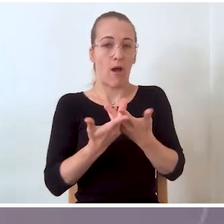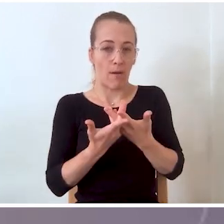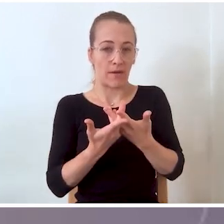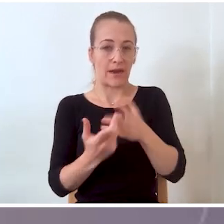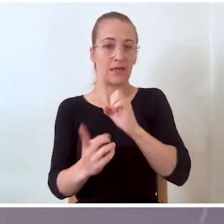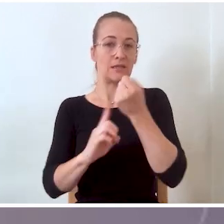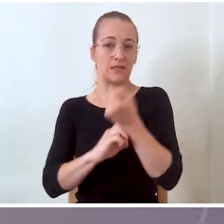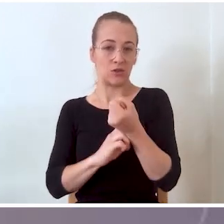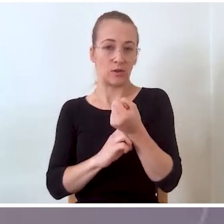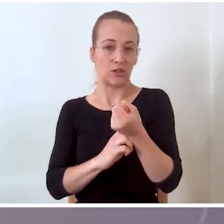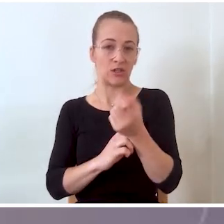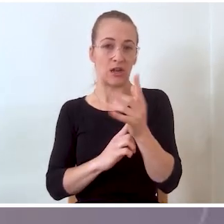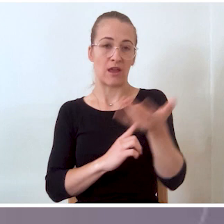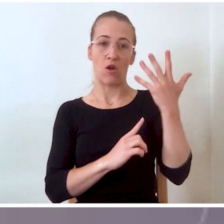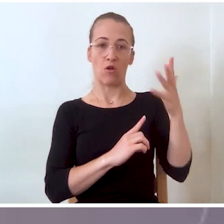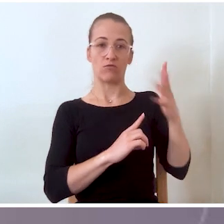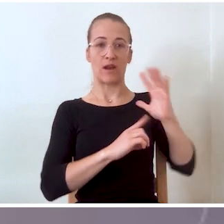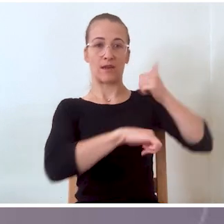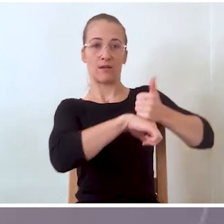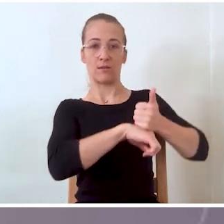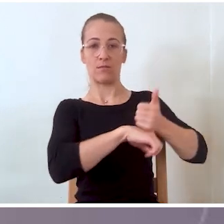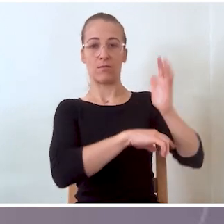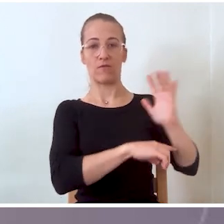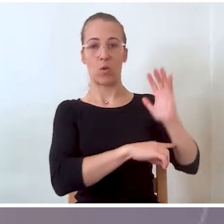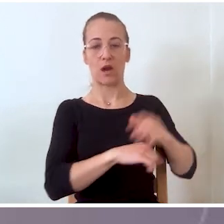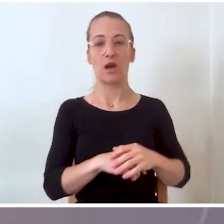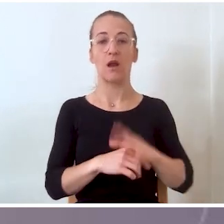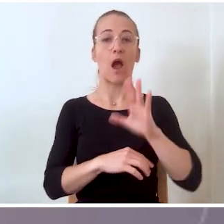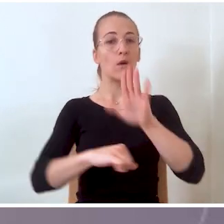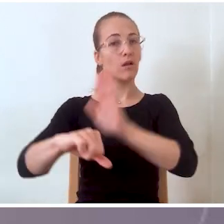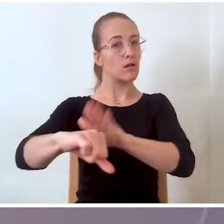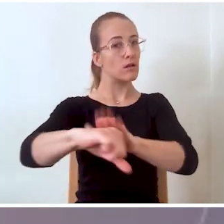a situation that's retrofitted. I will caution everybody here.